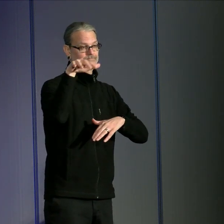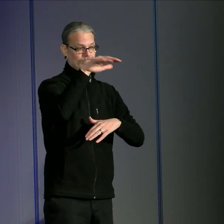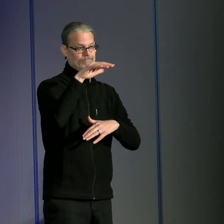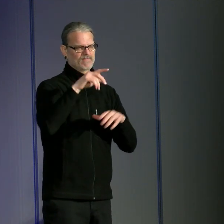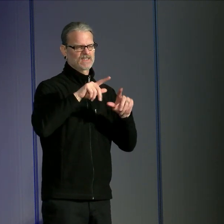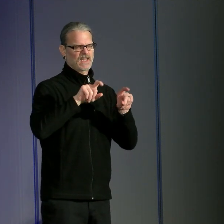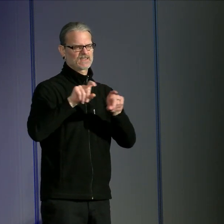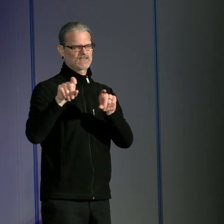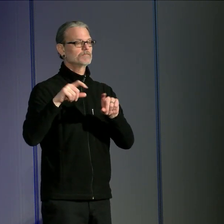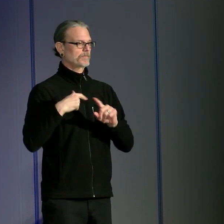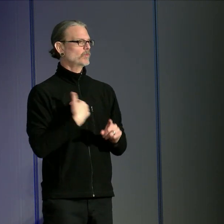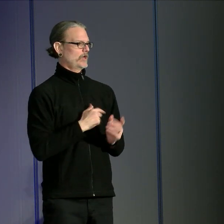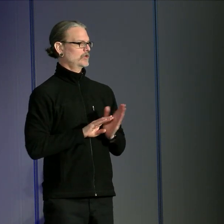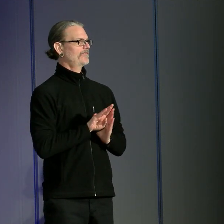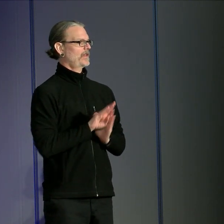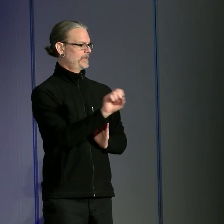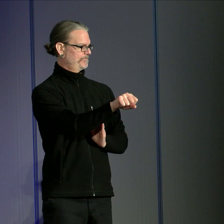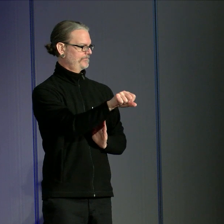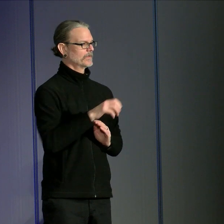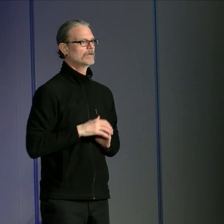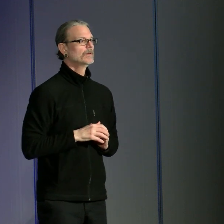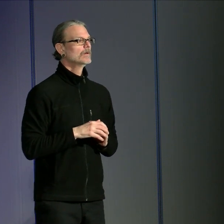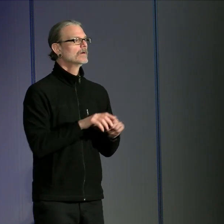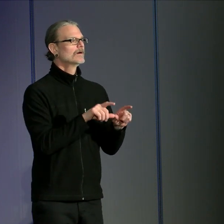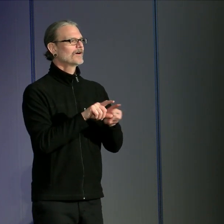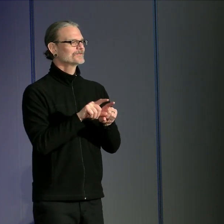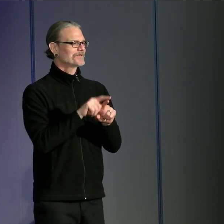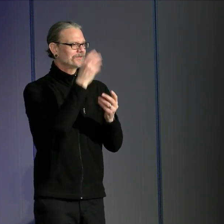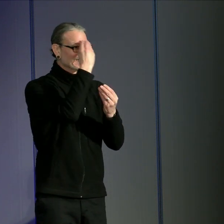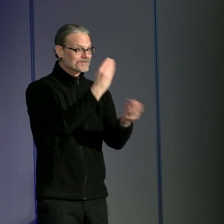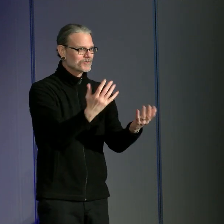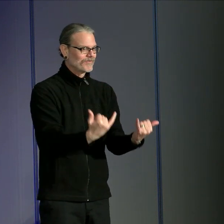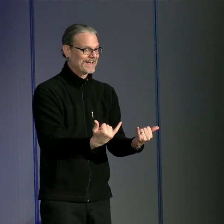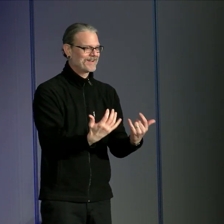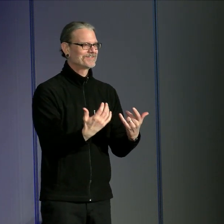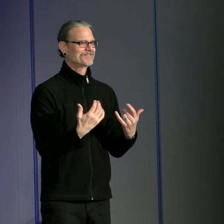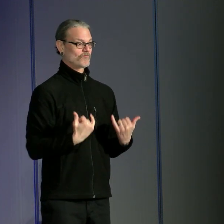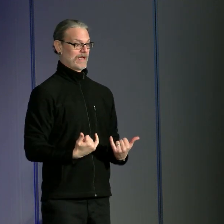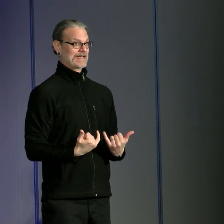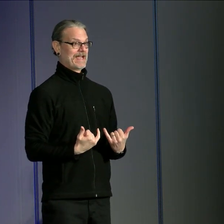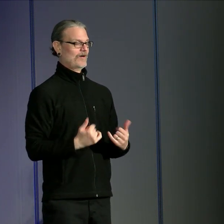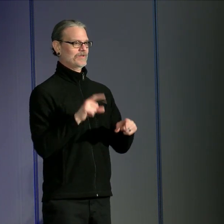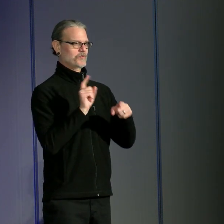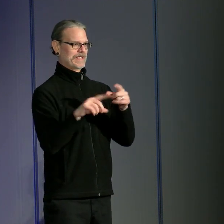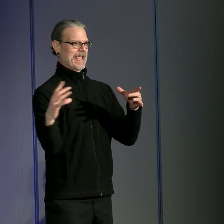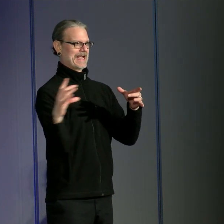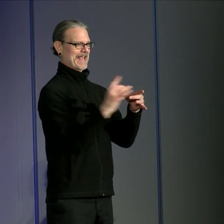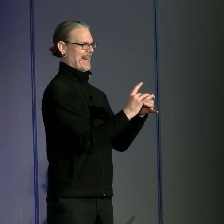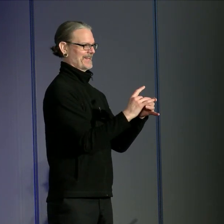But we are developing them. It's worth noting though at the moment, they won't be connected to dashboards like this.